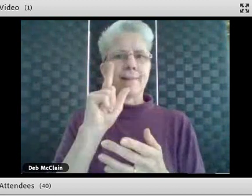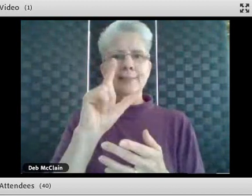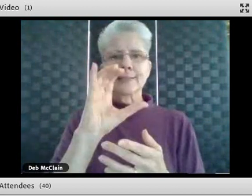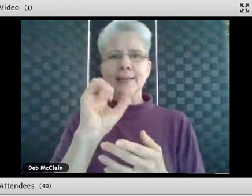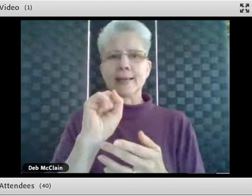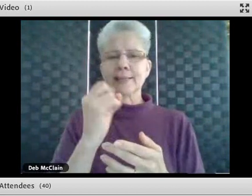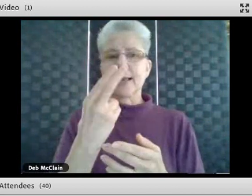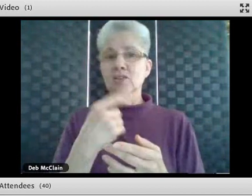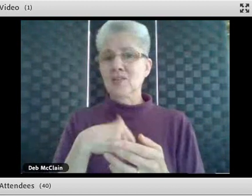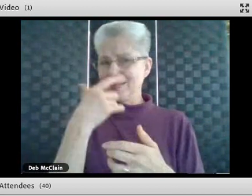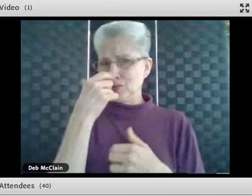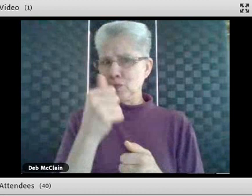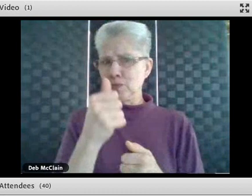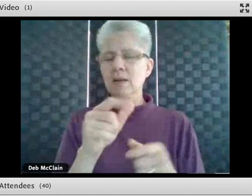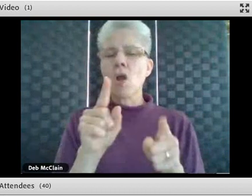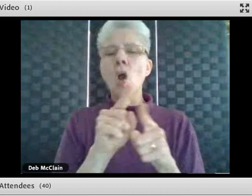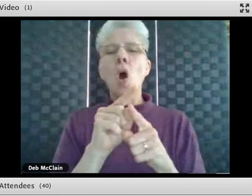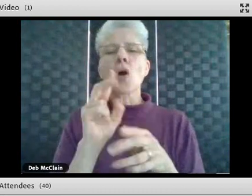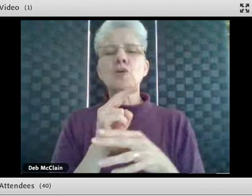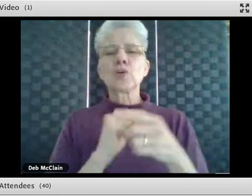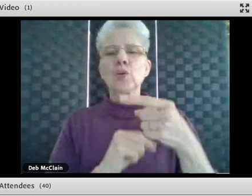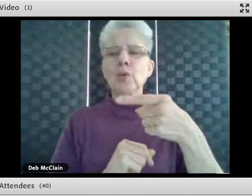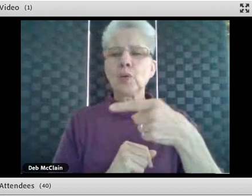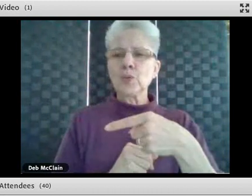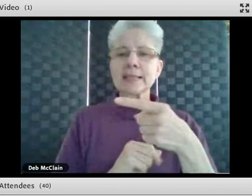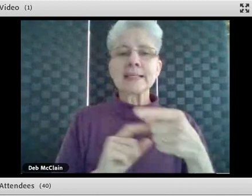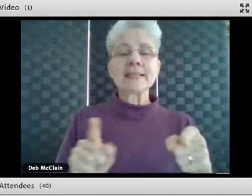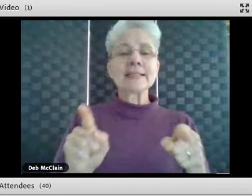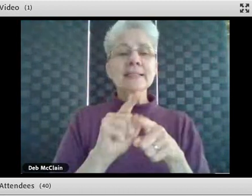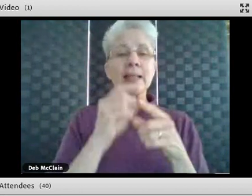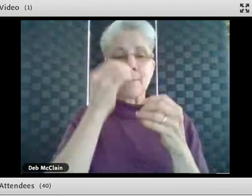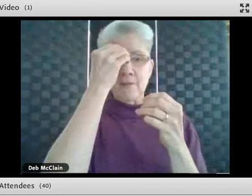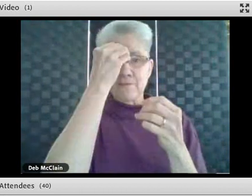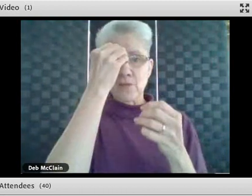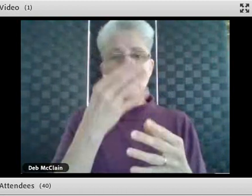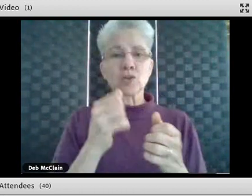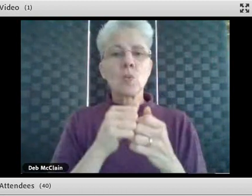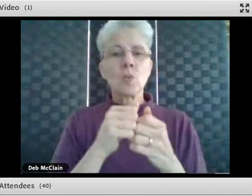Anyway, but you can also view this same information without the MARC. That's totally fine.